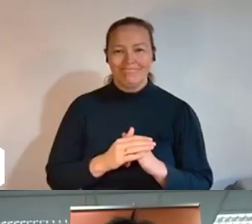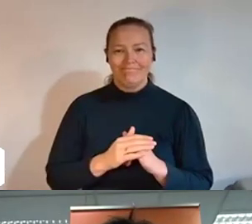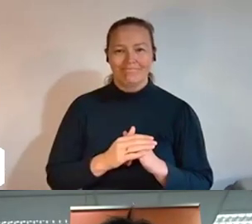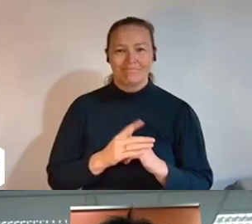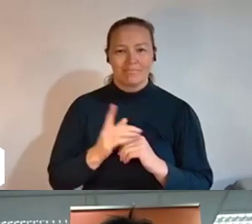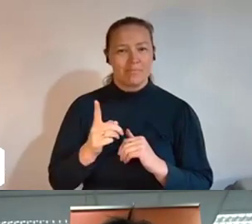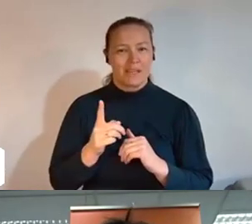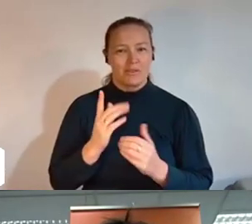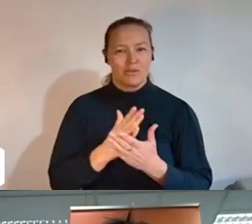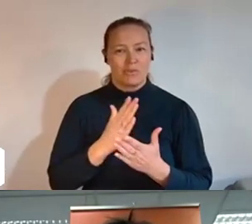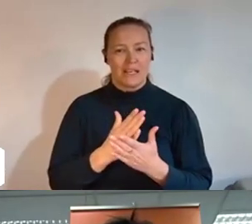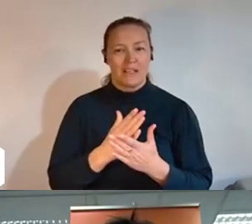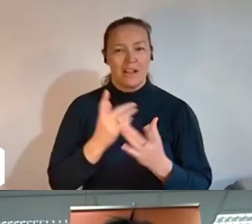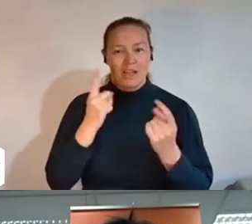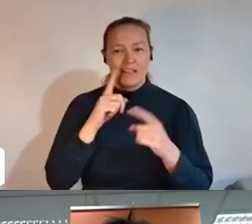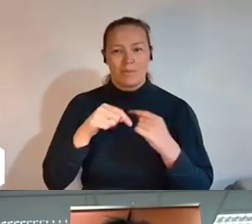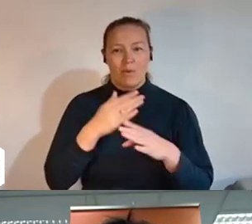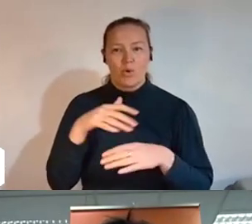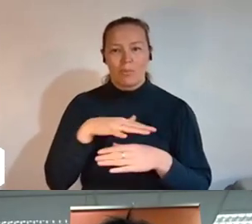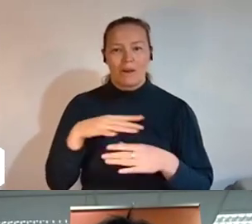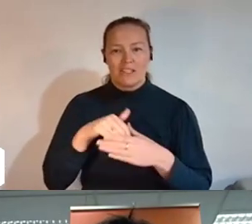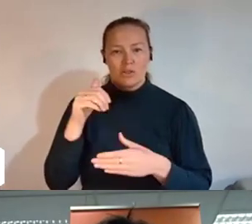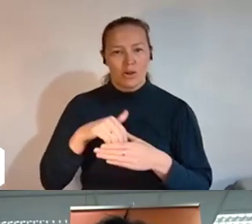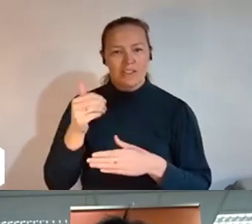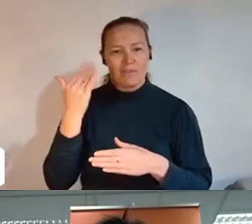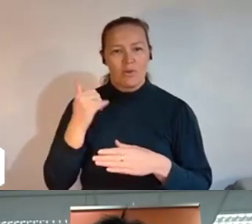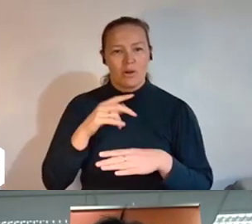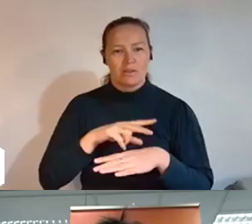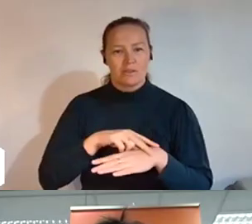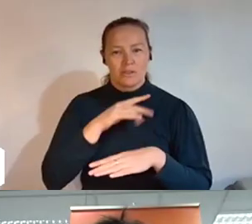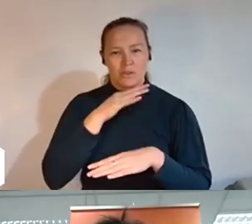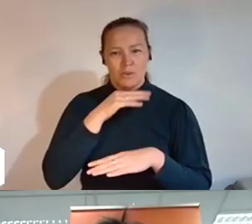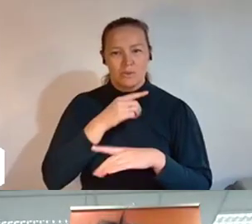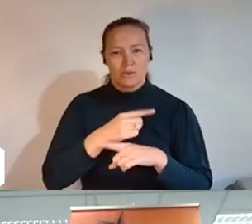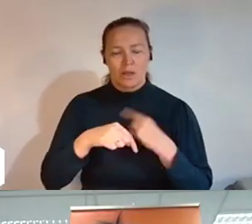idea of workplace democracy came up when Huhana Hickey was talking about oh no, it was Shara who